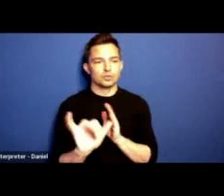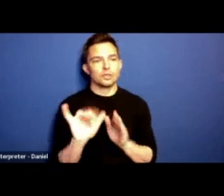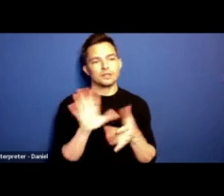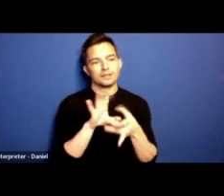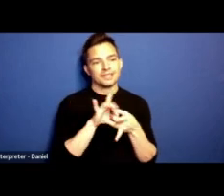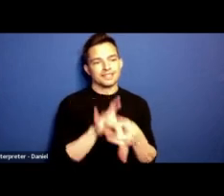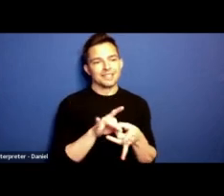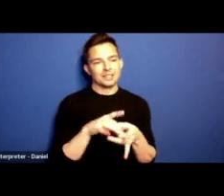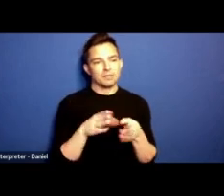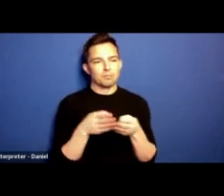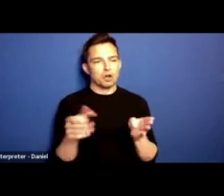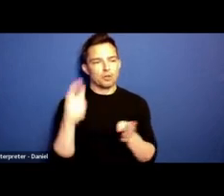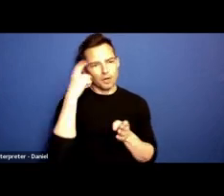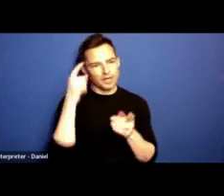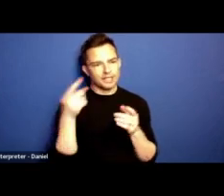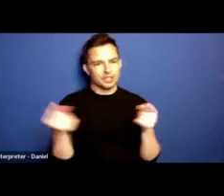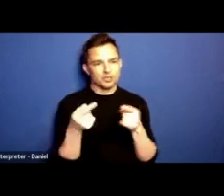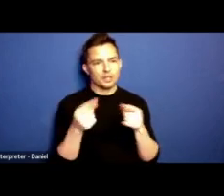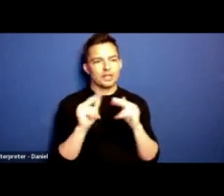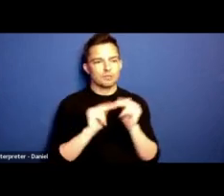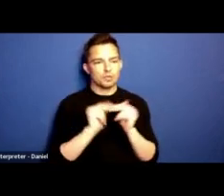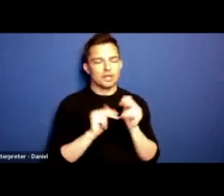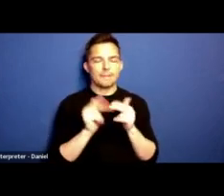brain injury community and build your network. Next slide please.